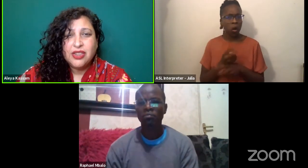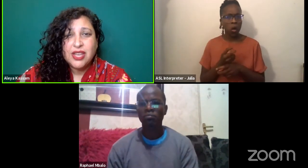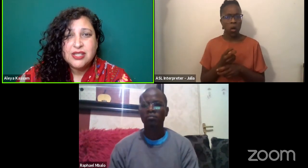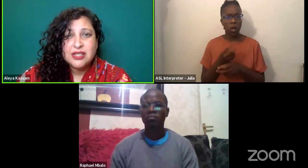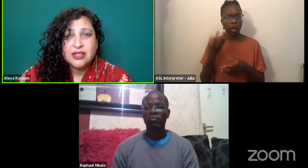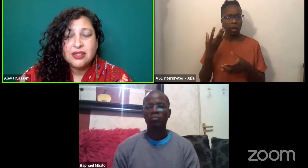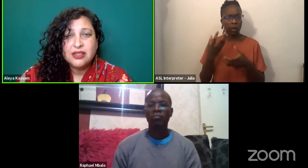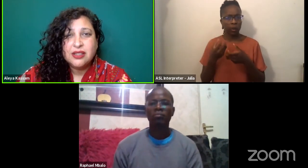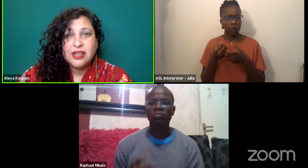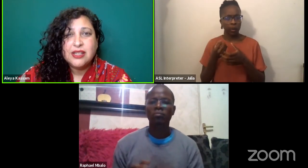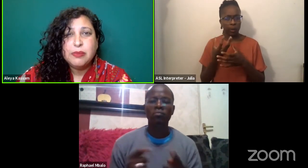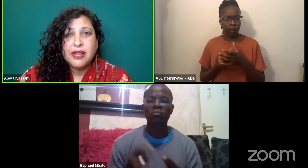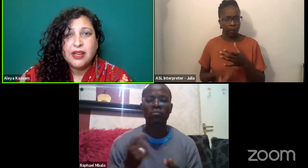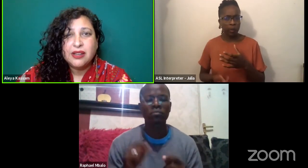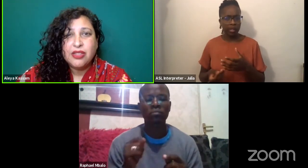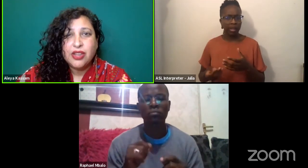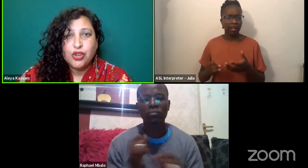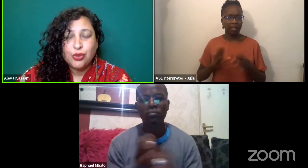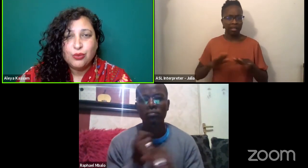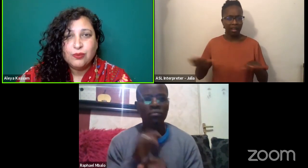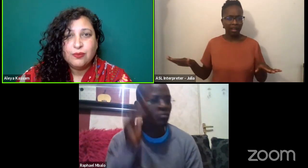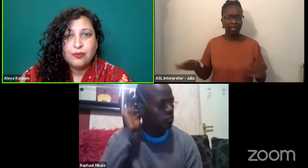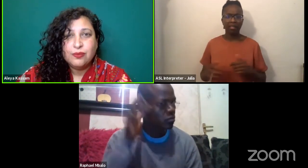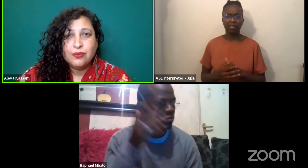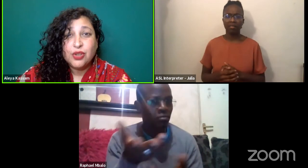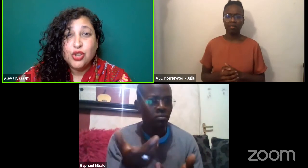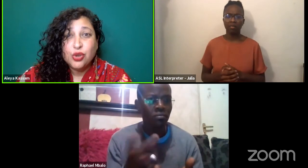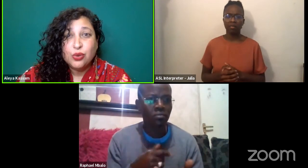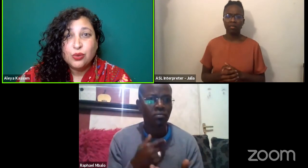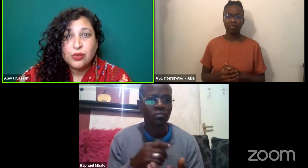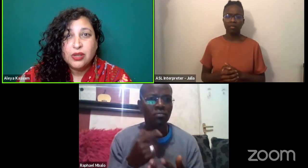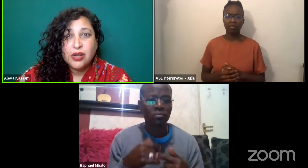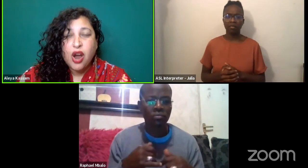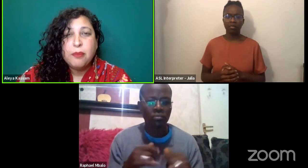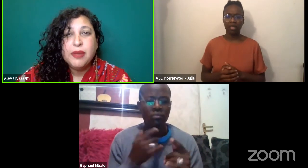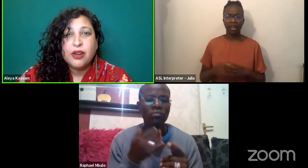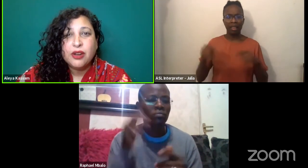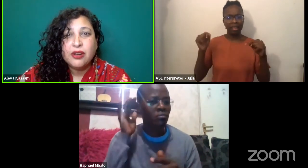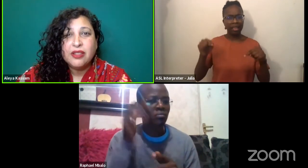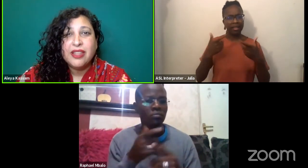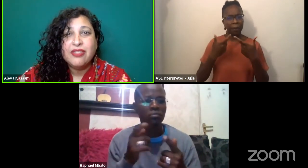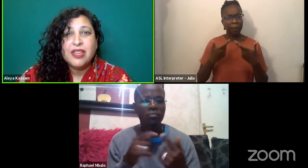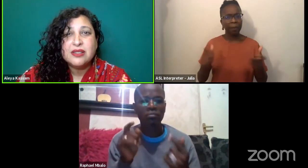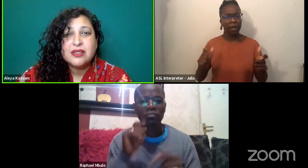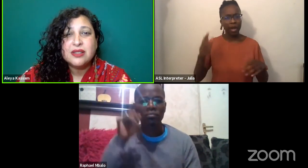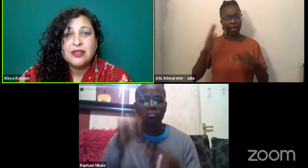This is bigger than you. You are bigger than this.